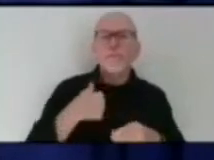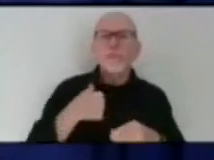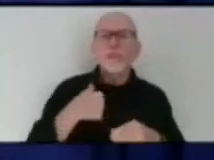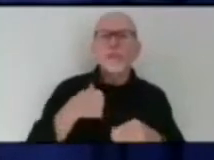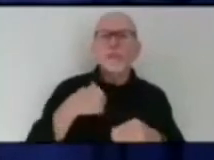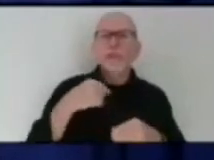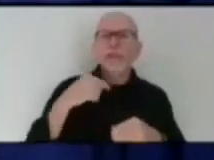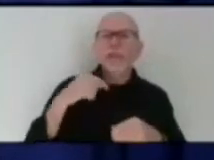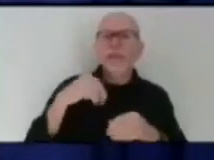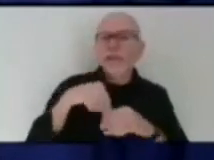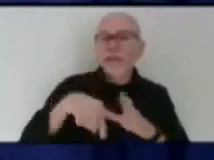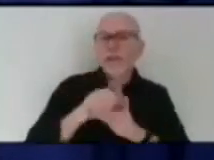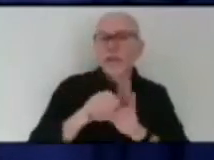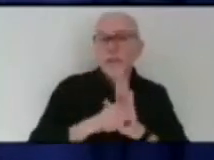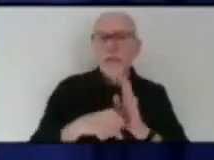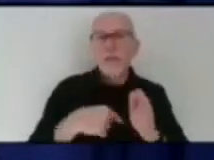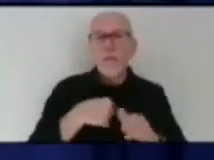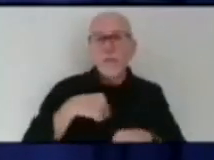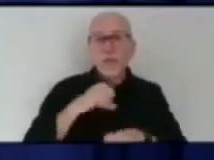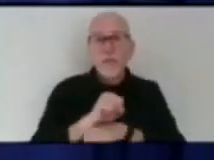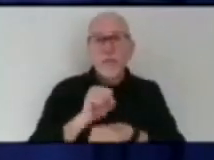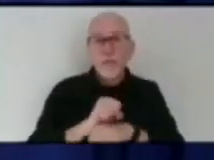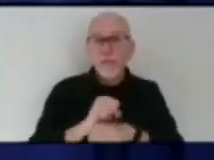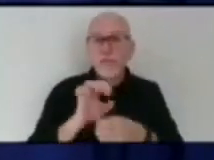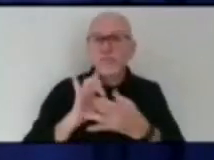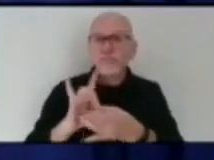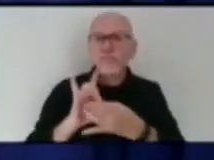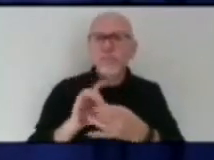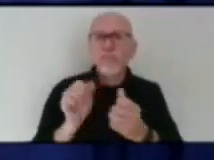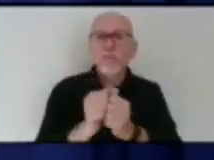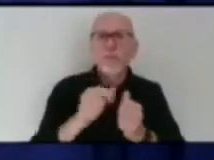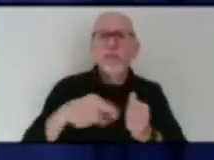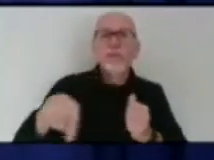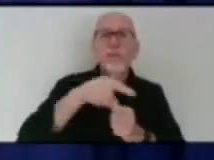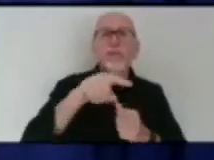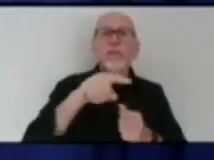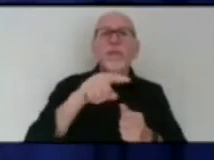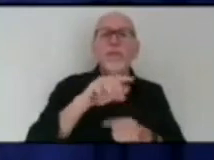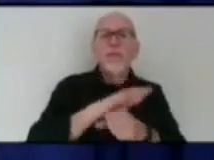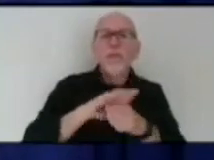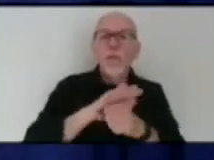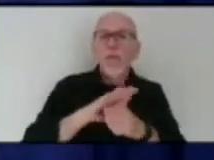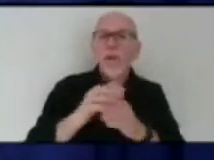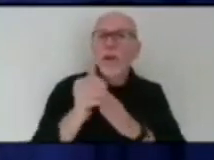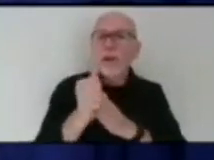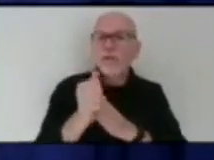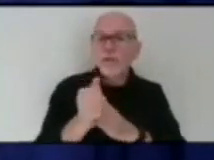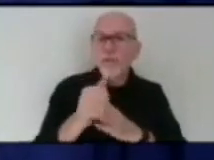is working hand in glove with local leadership to make sure that they have